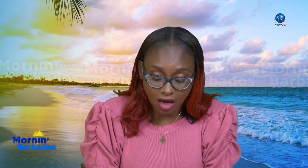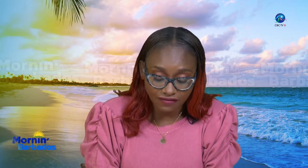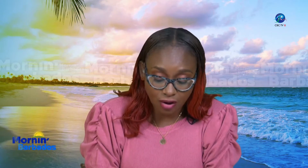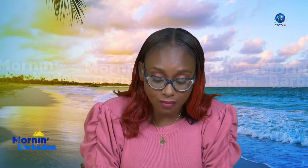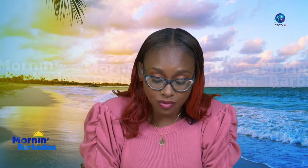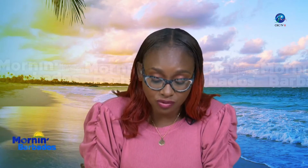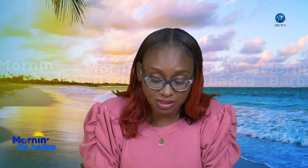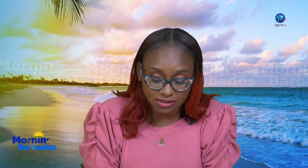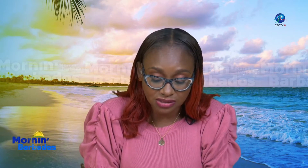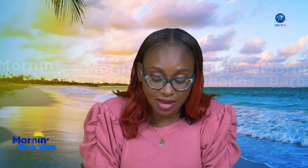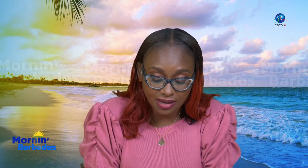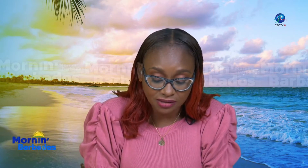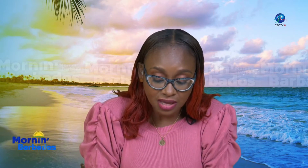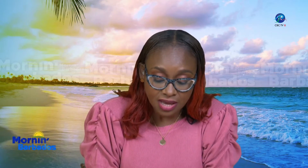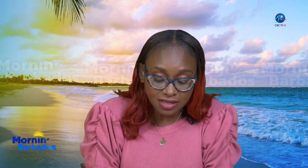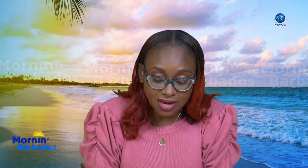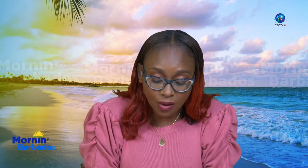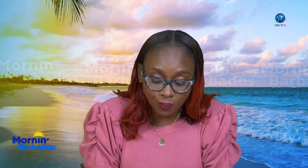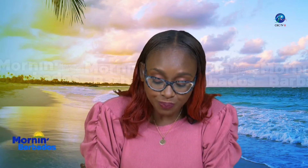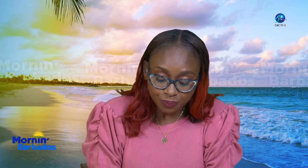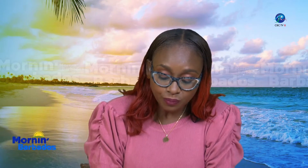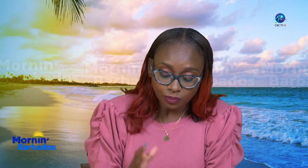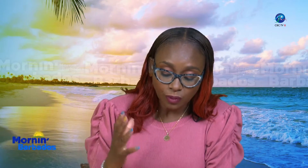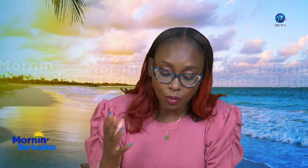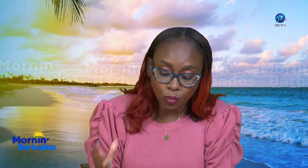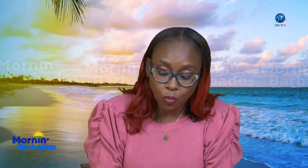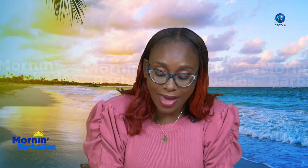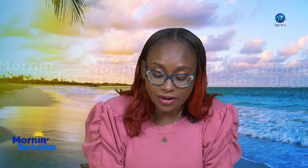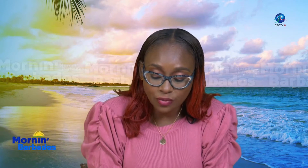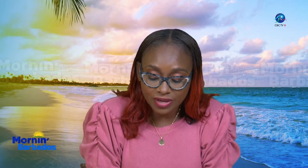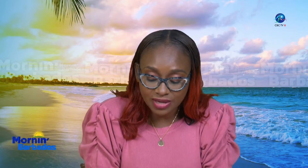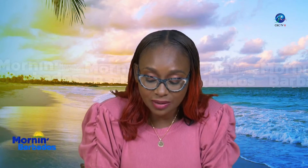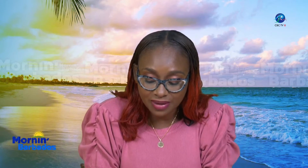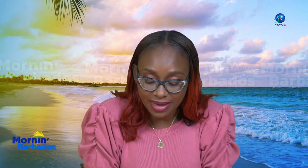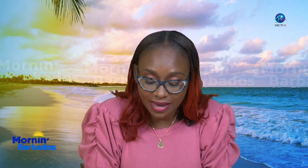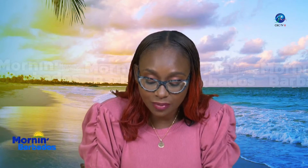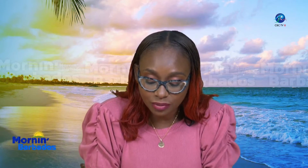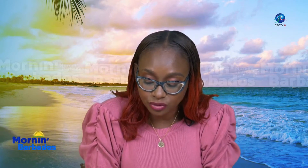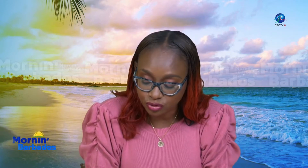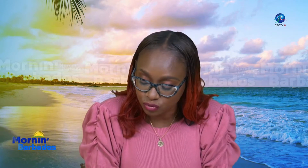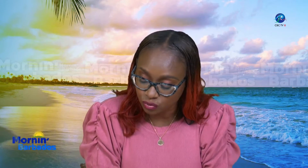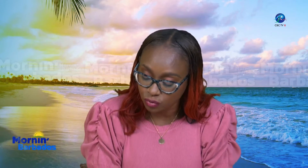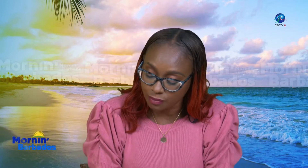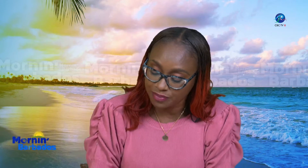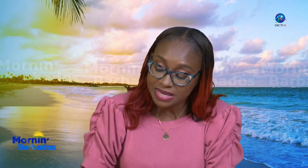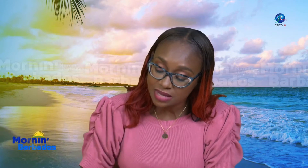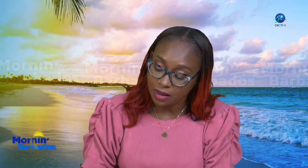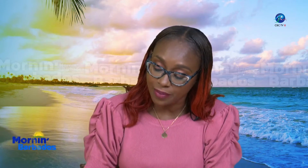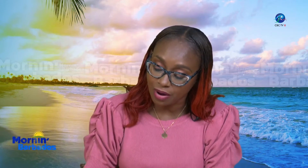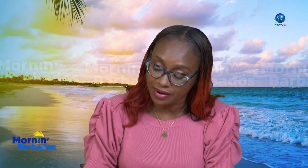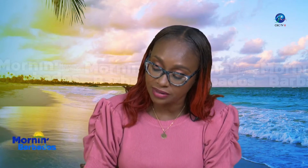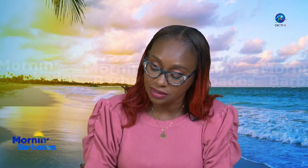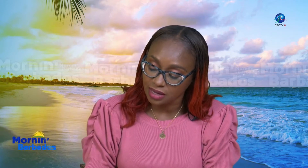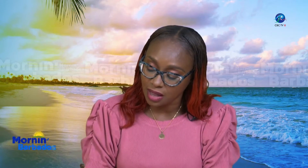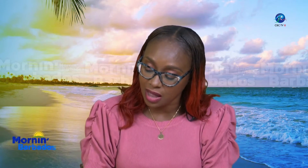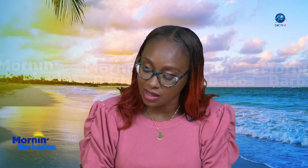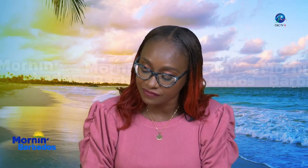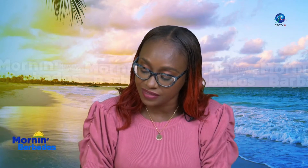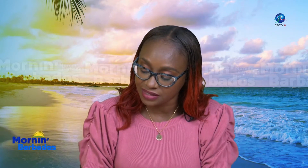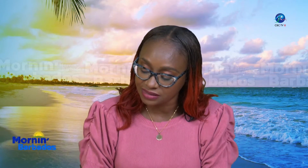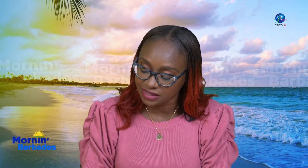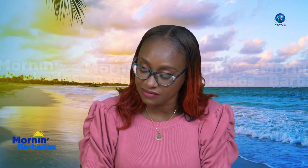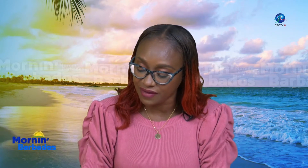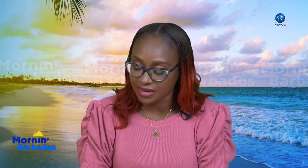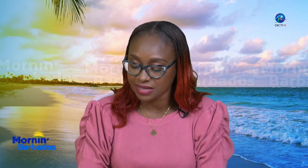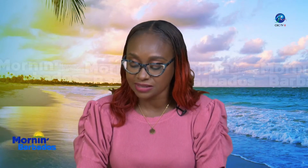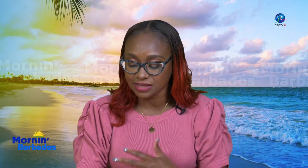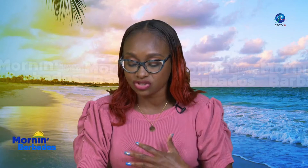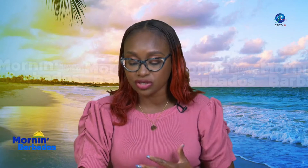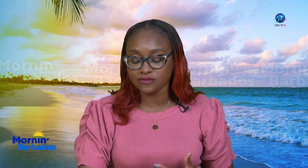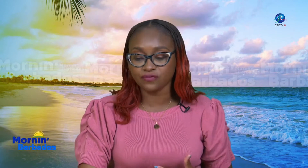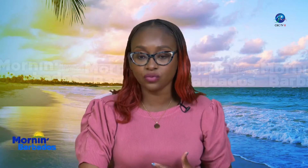of our music styles now when are we gonna be able to be a part of this event is it just for